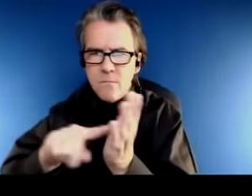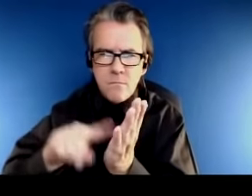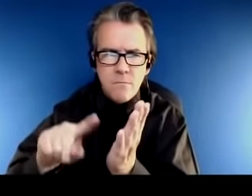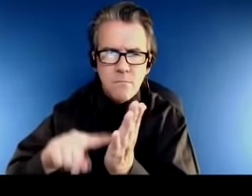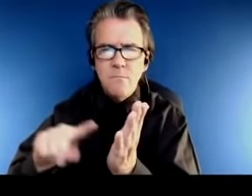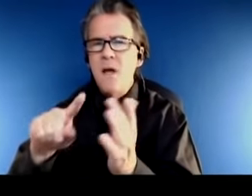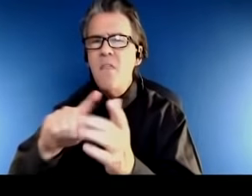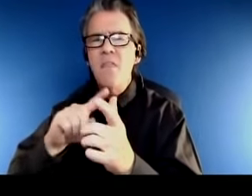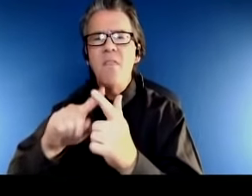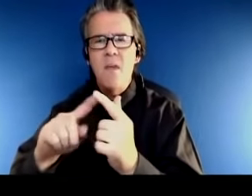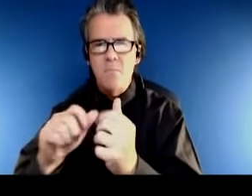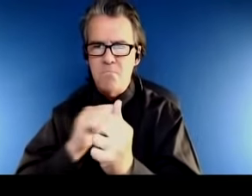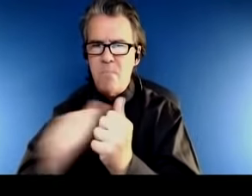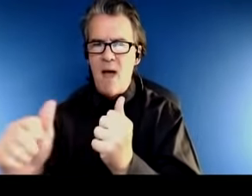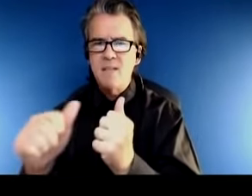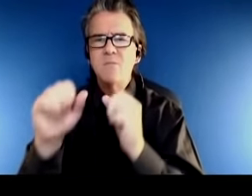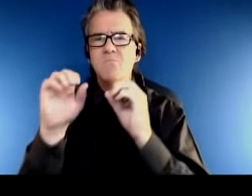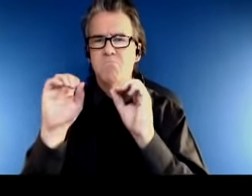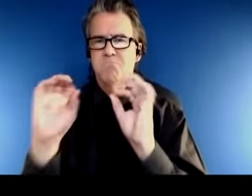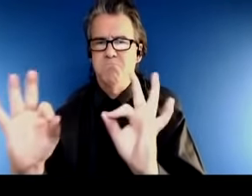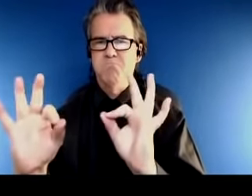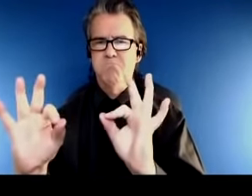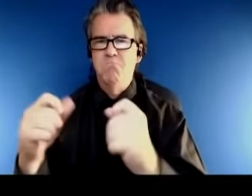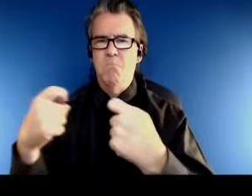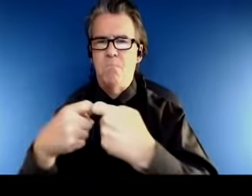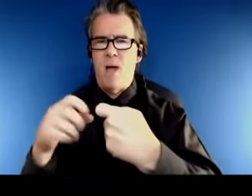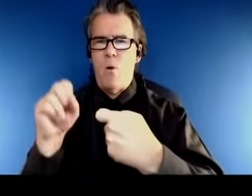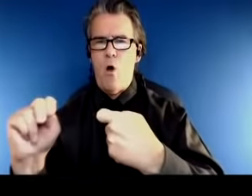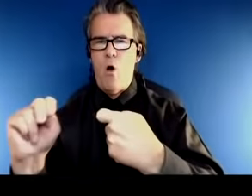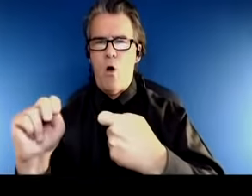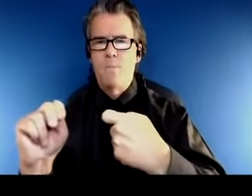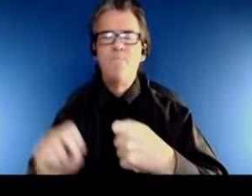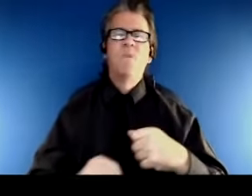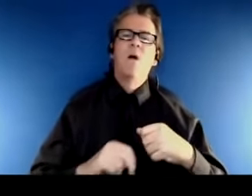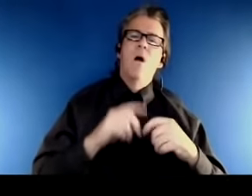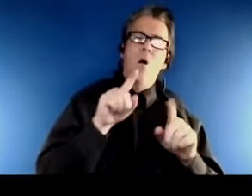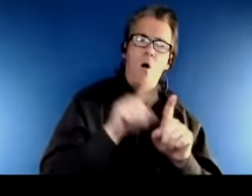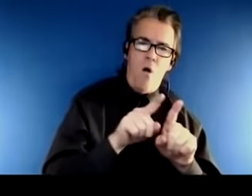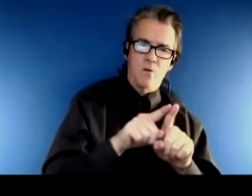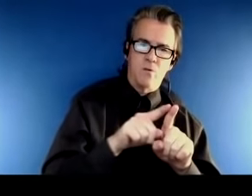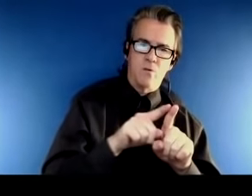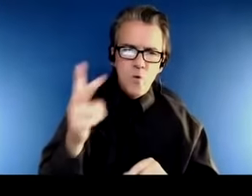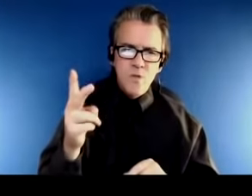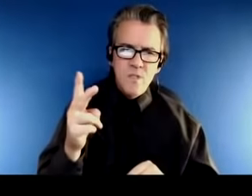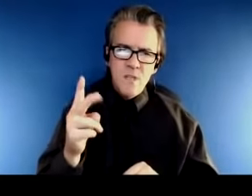be, if this is going to be delayed, the power restoration,